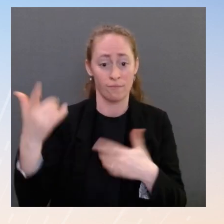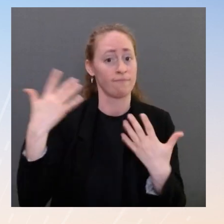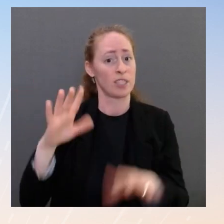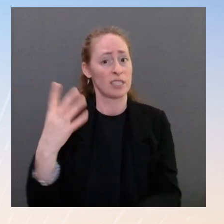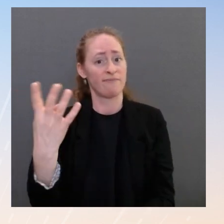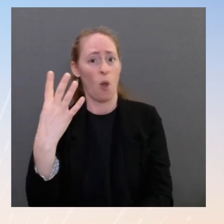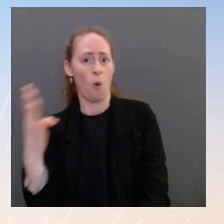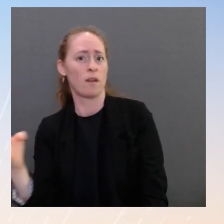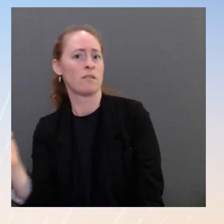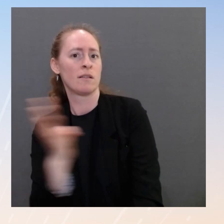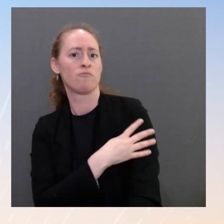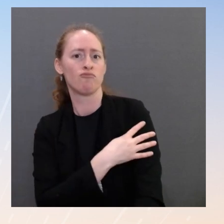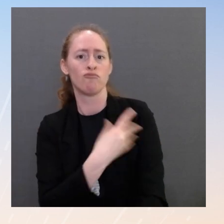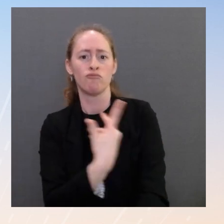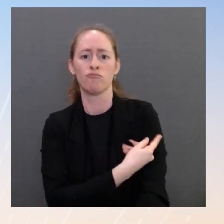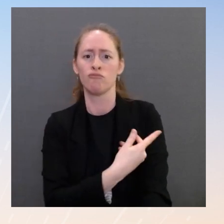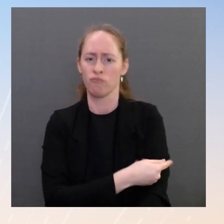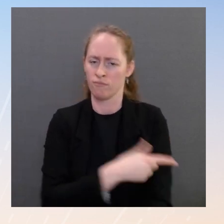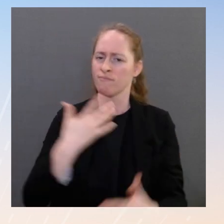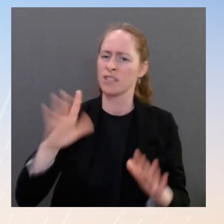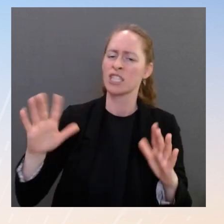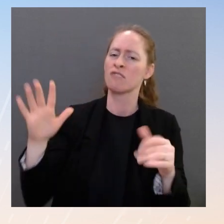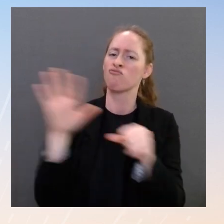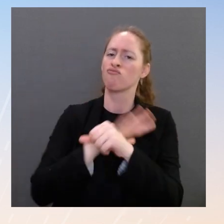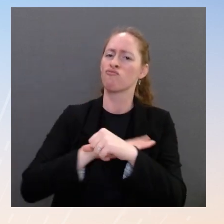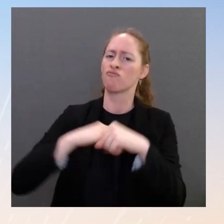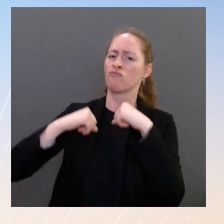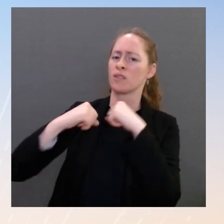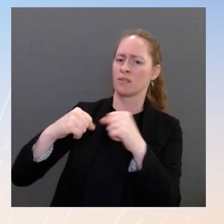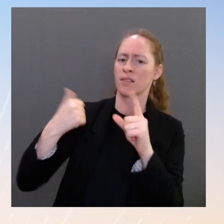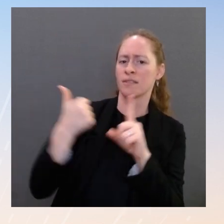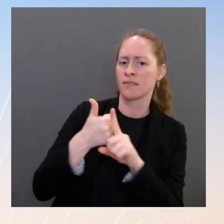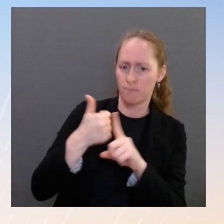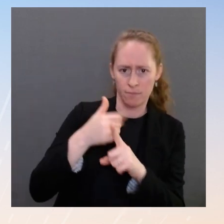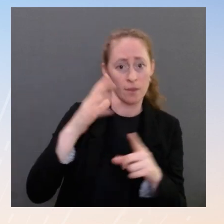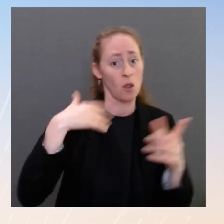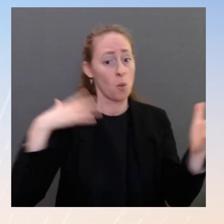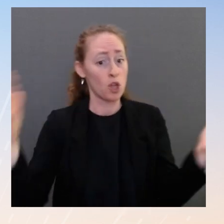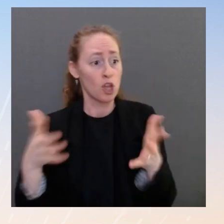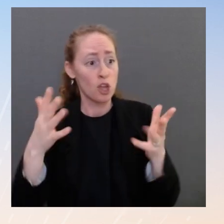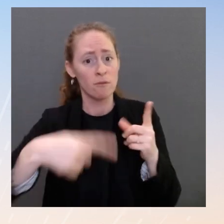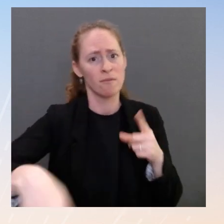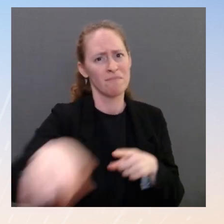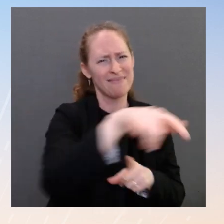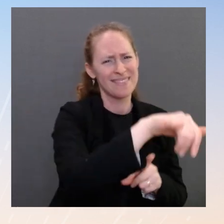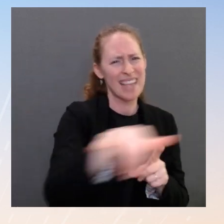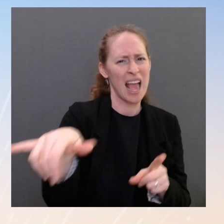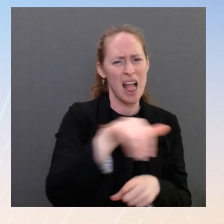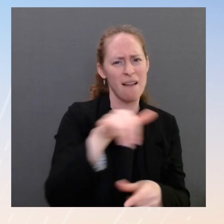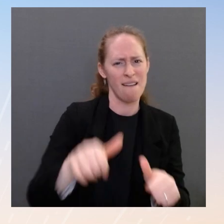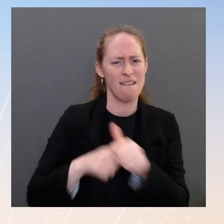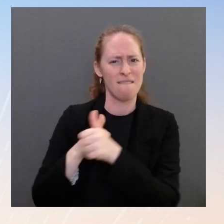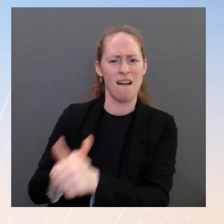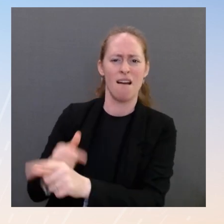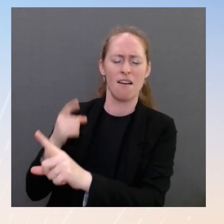like we have continued to recommend other Americans do. So, I would note that while the vaccine --